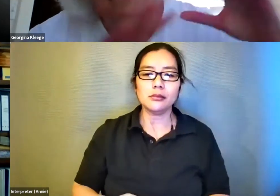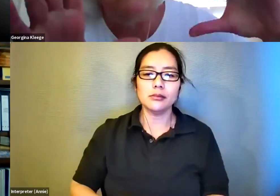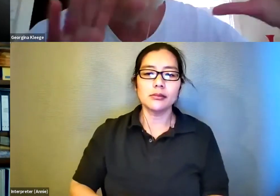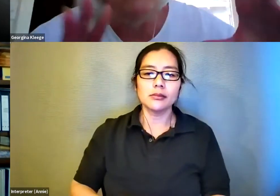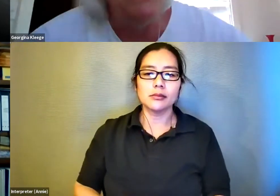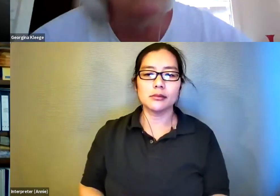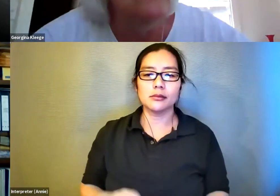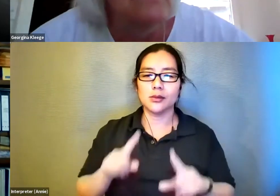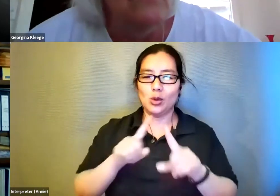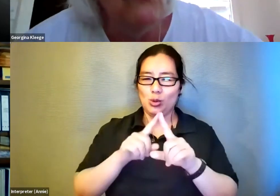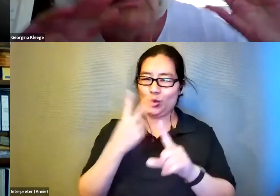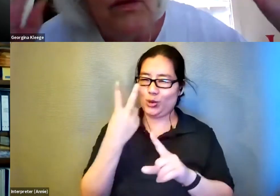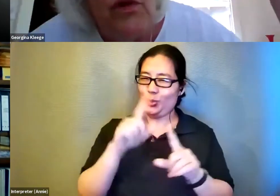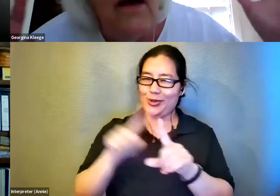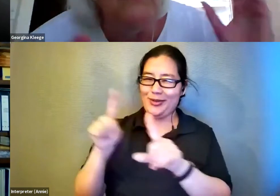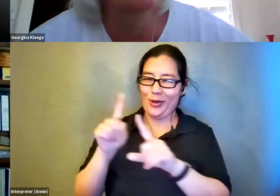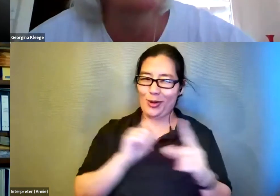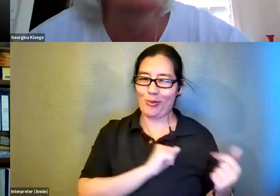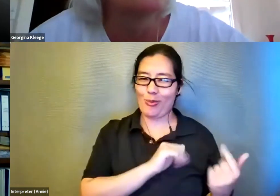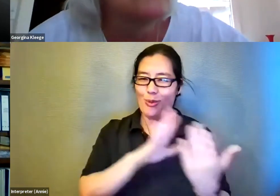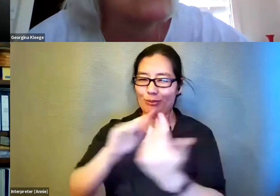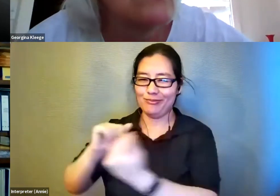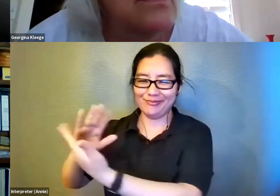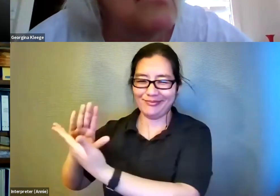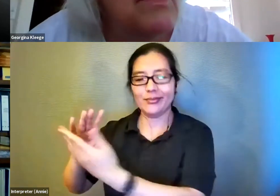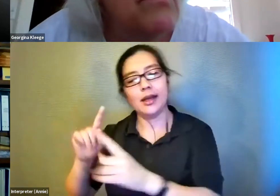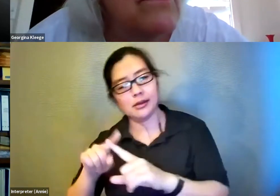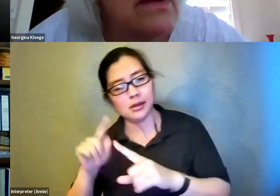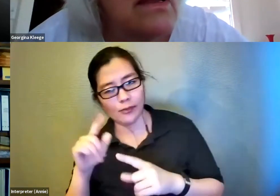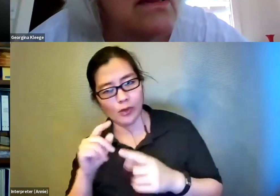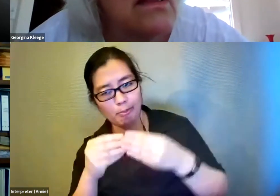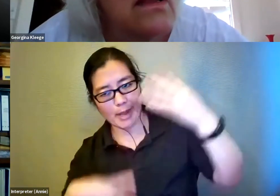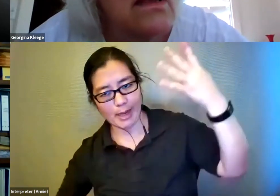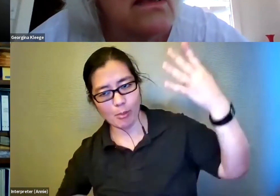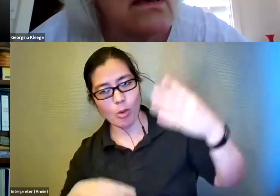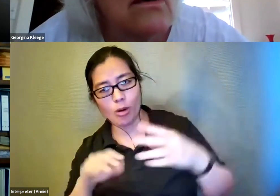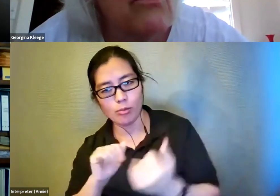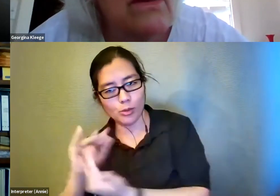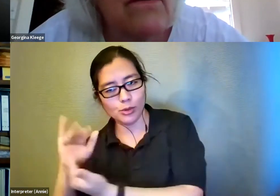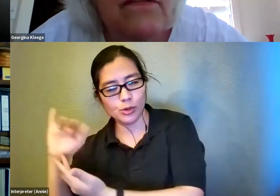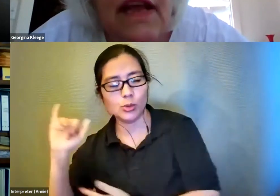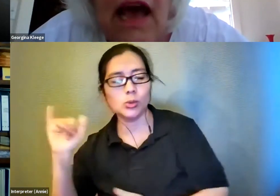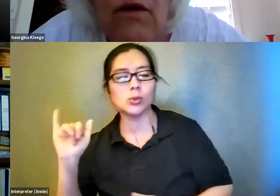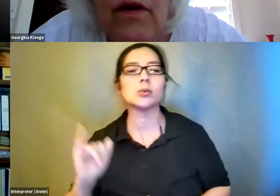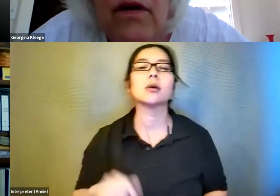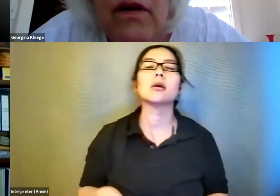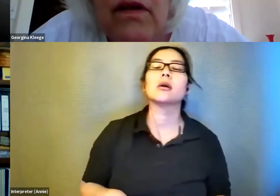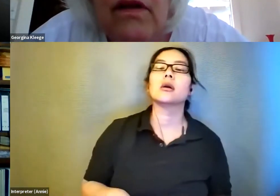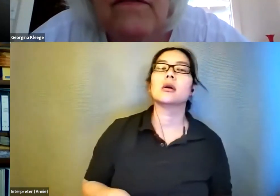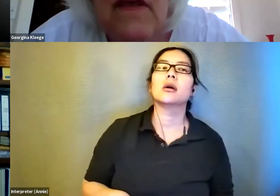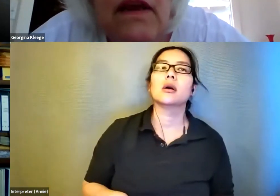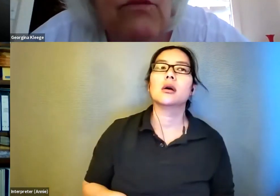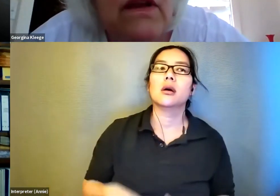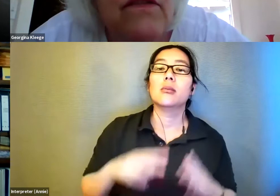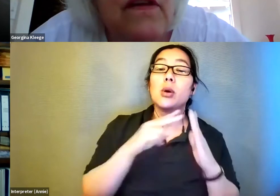different formats and there are multiple other versions that could come in between, readers -- sighted readers